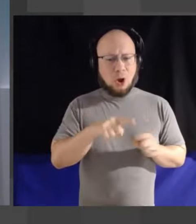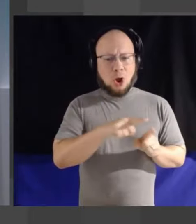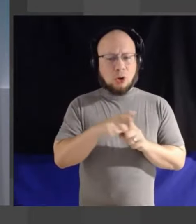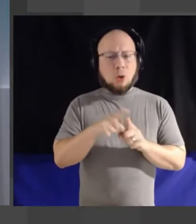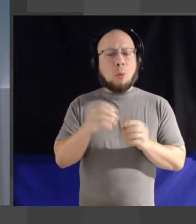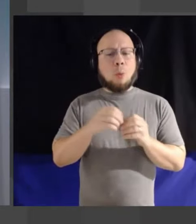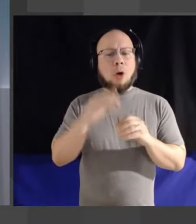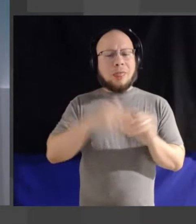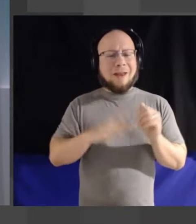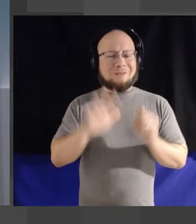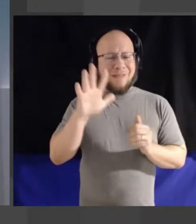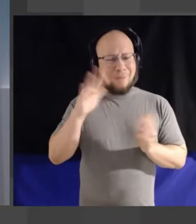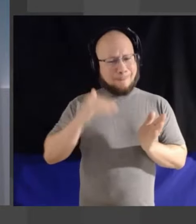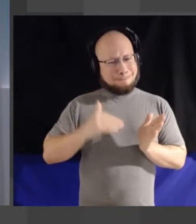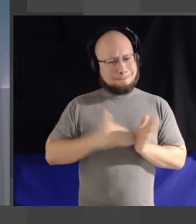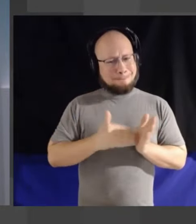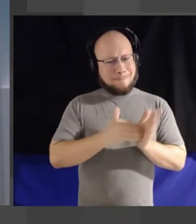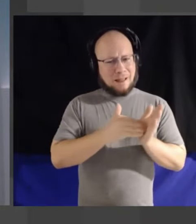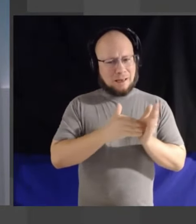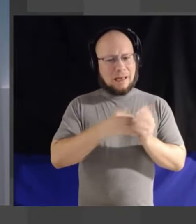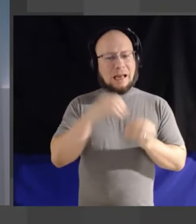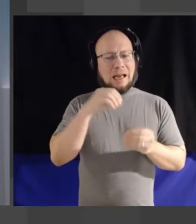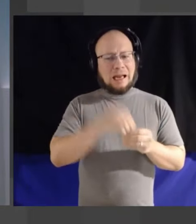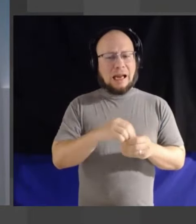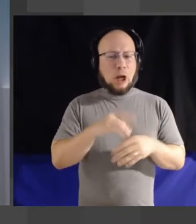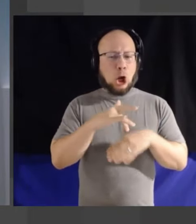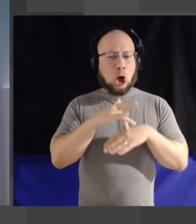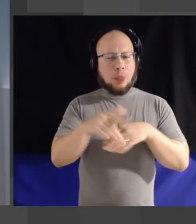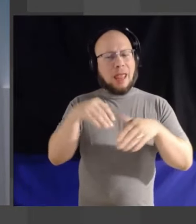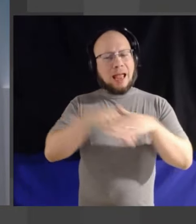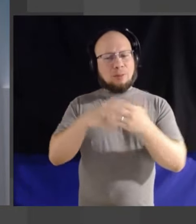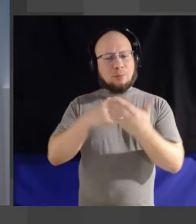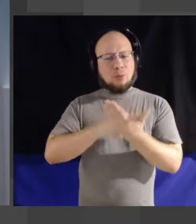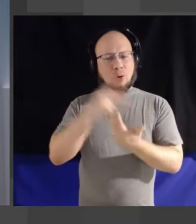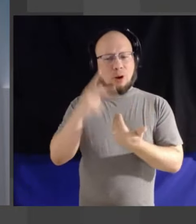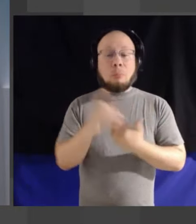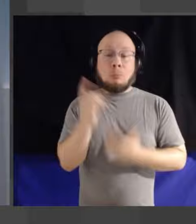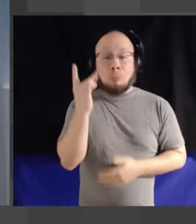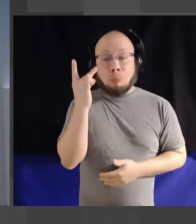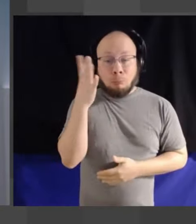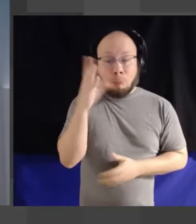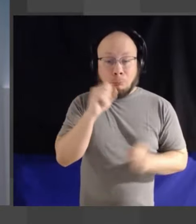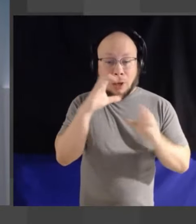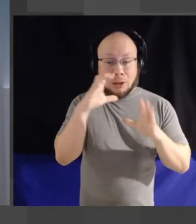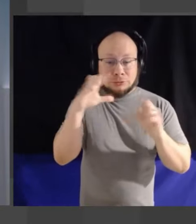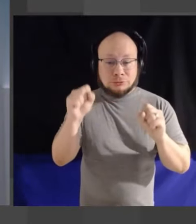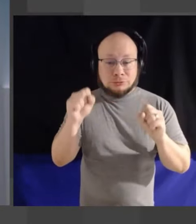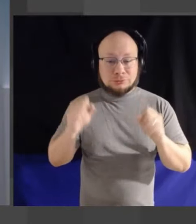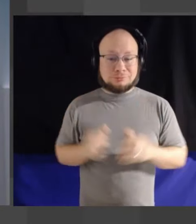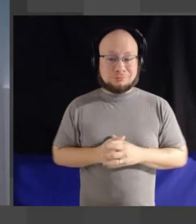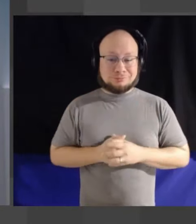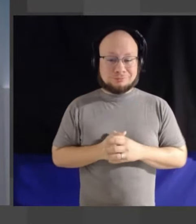ADVENTURES - WE'VE HAD MORE THAN 5 MILLION ADVENTURES PLAYED THROUGHOUT EARLY ACCESS.